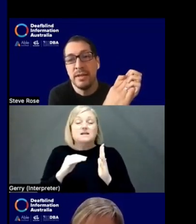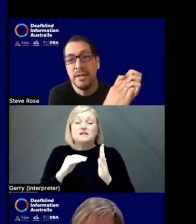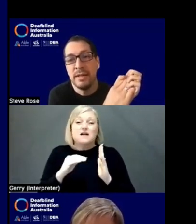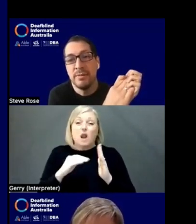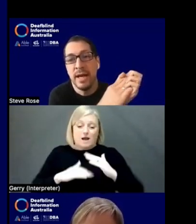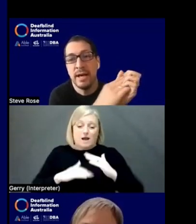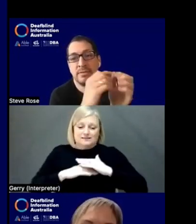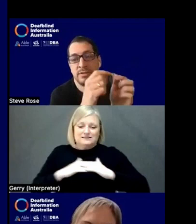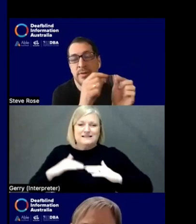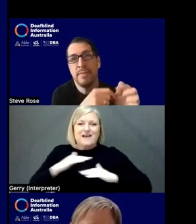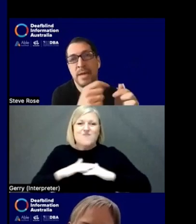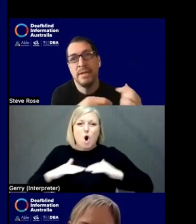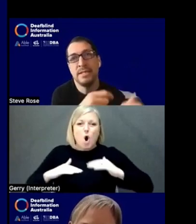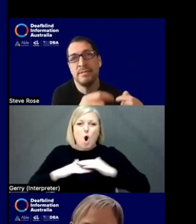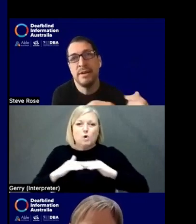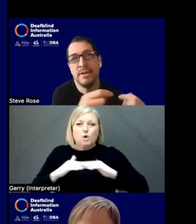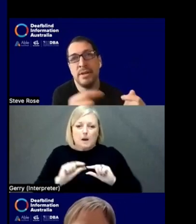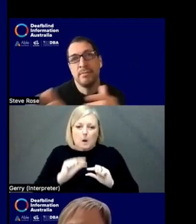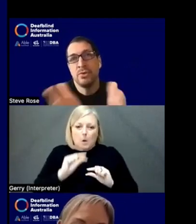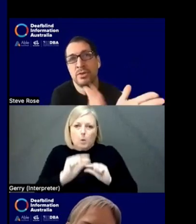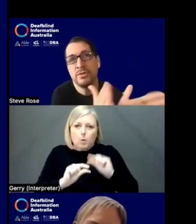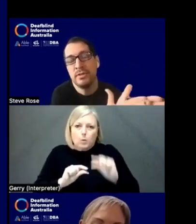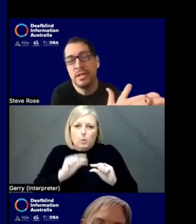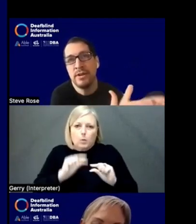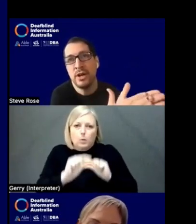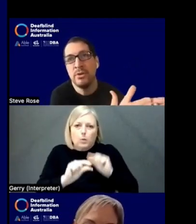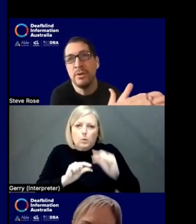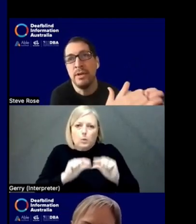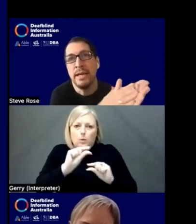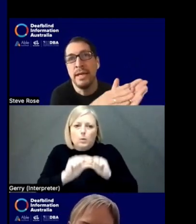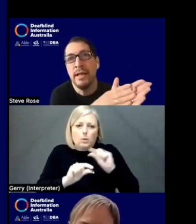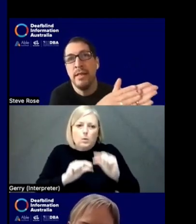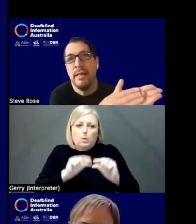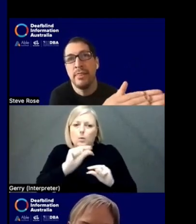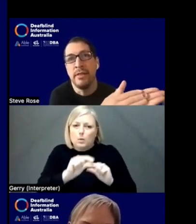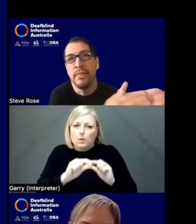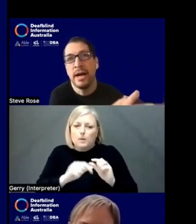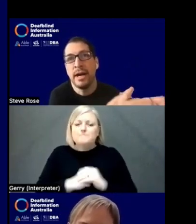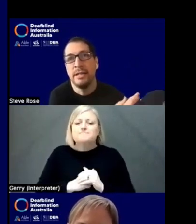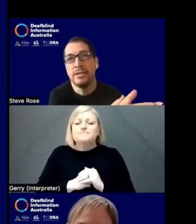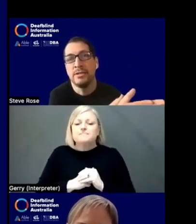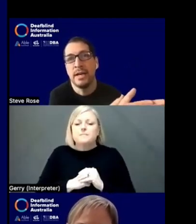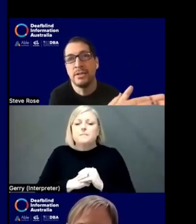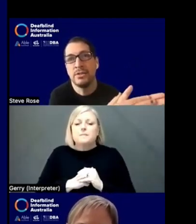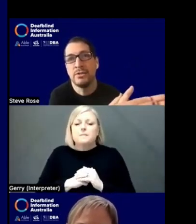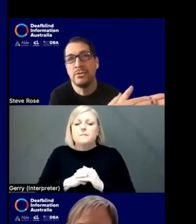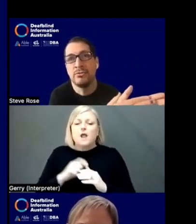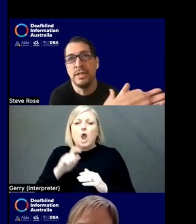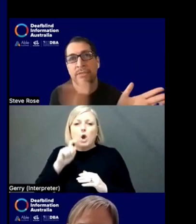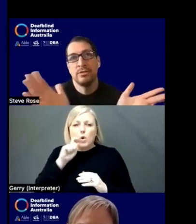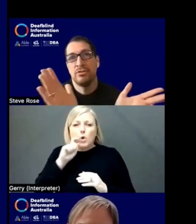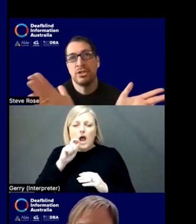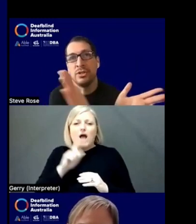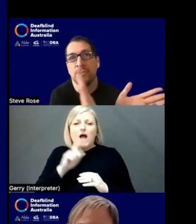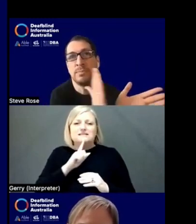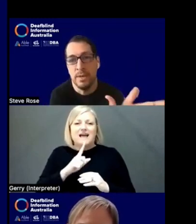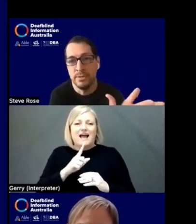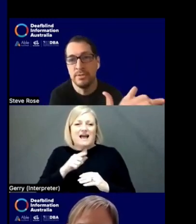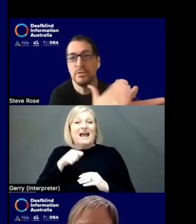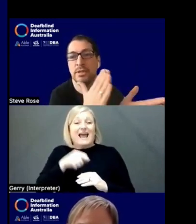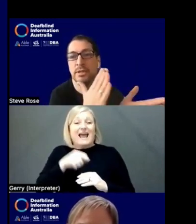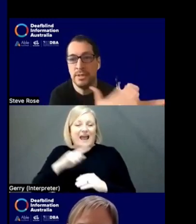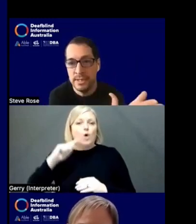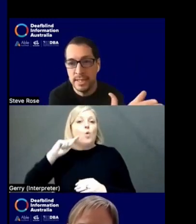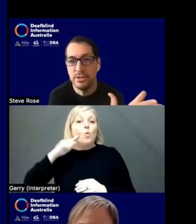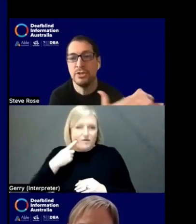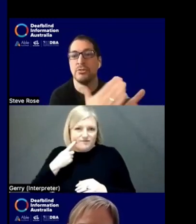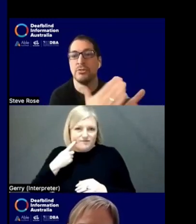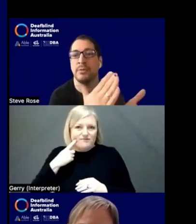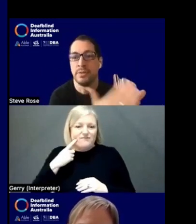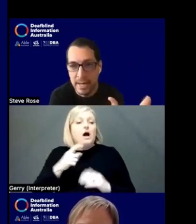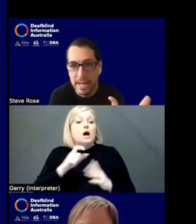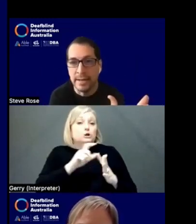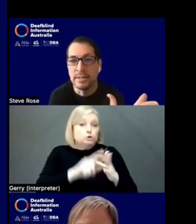it and thinking maybe, Gunner says openly that story structure was purposeful, it was intentional and it was planned.